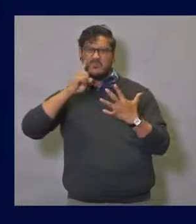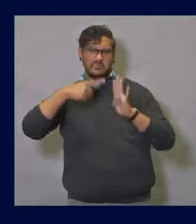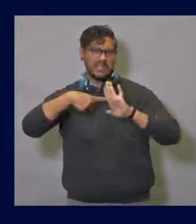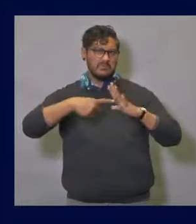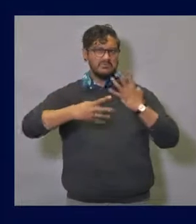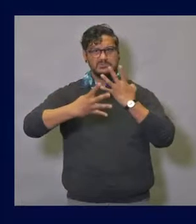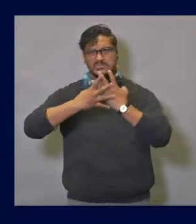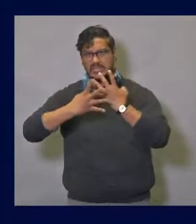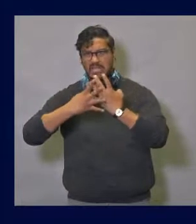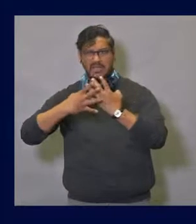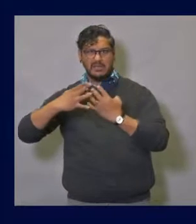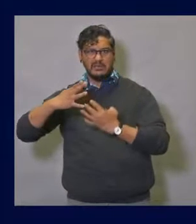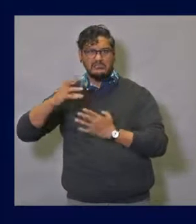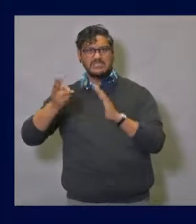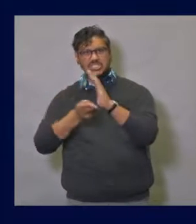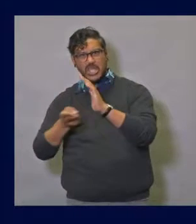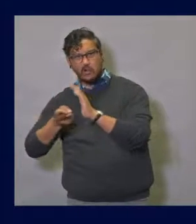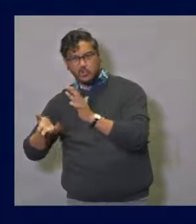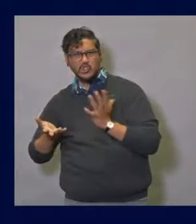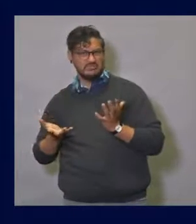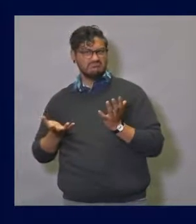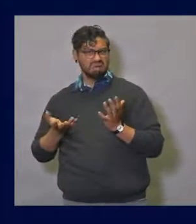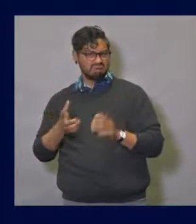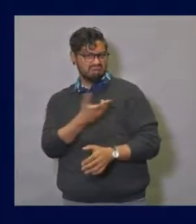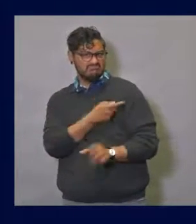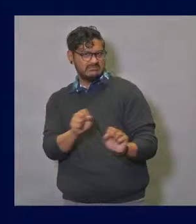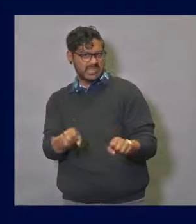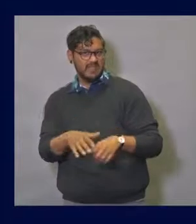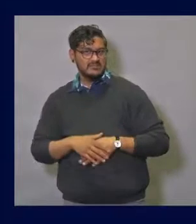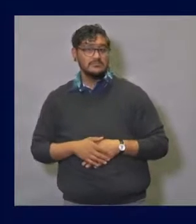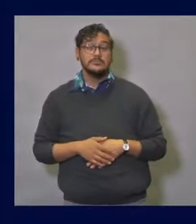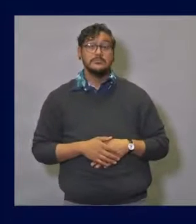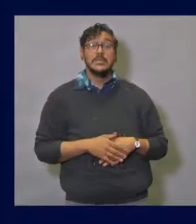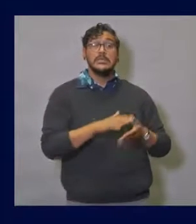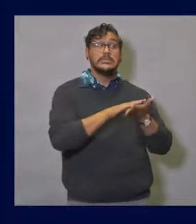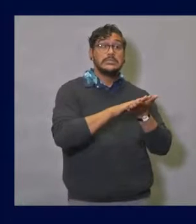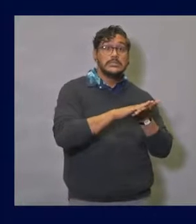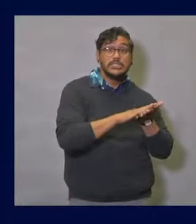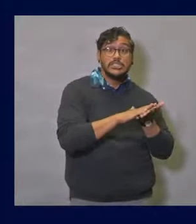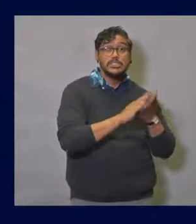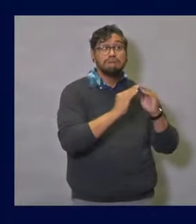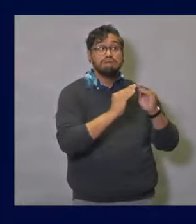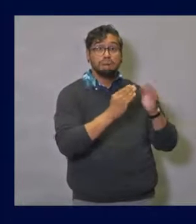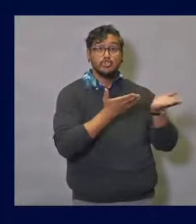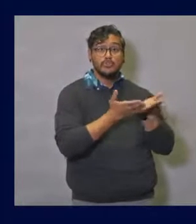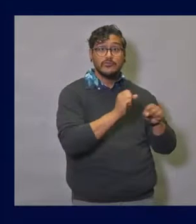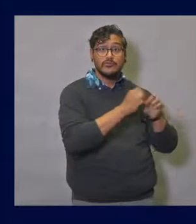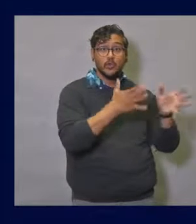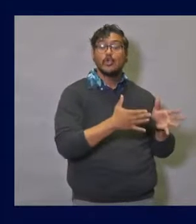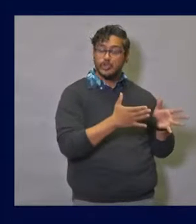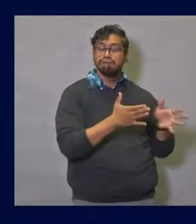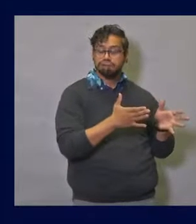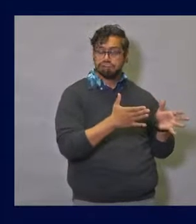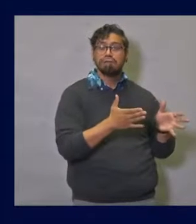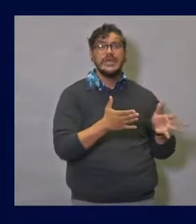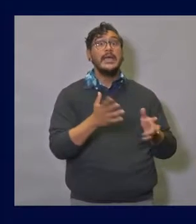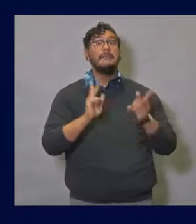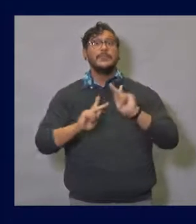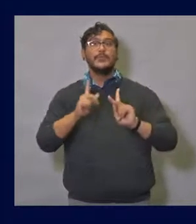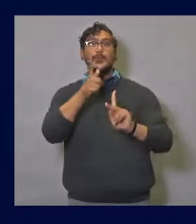SPACES, SHELTERS, JAILS, RESIDENTIAL BEHAVIORAL HEALTH